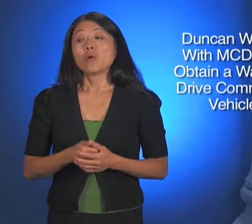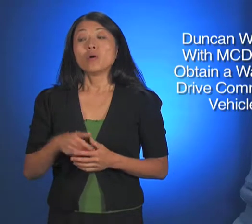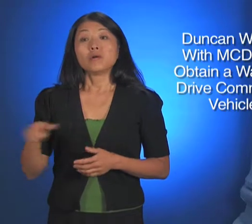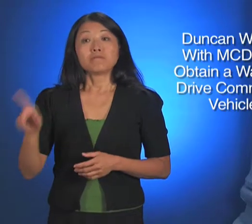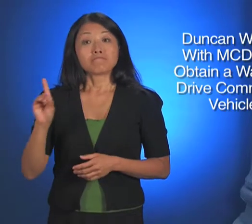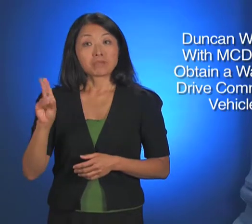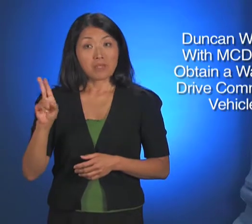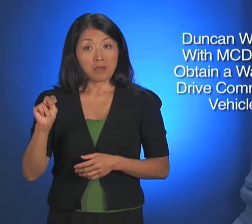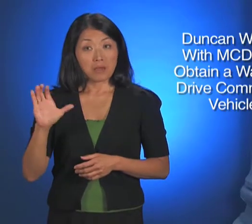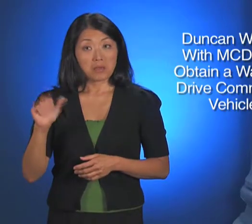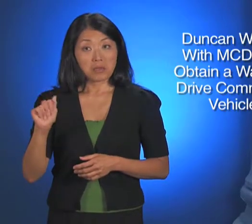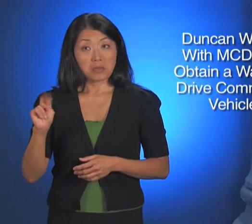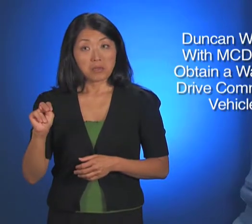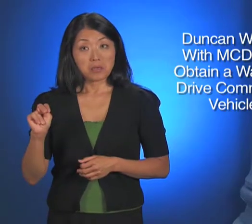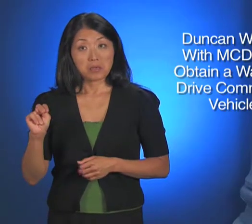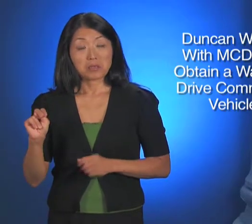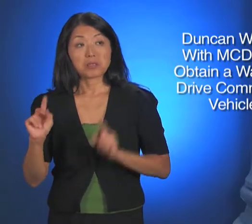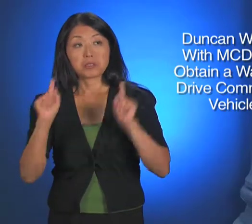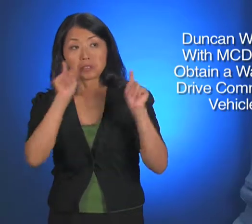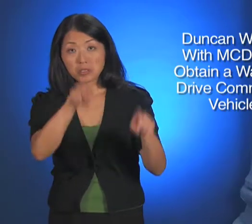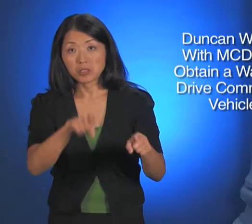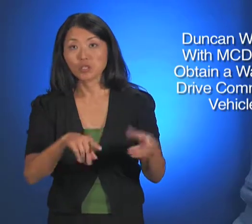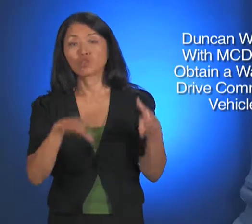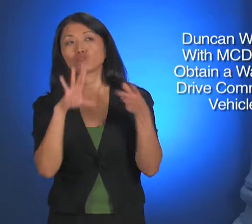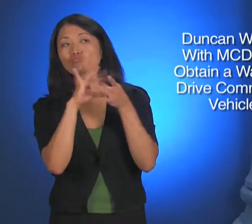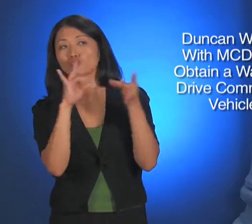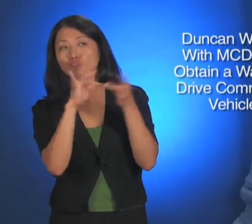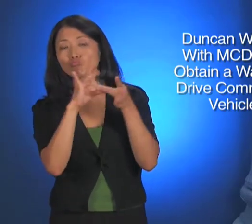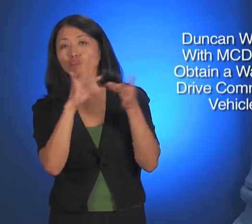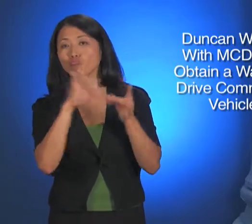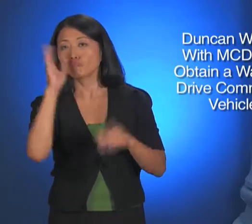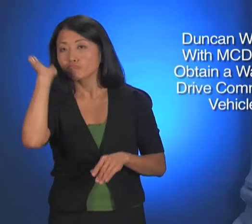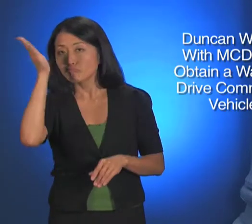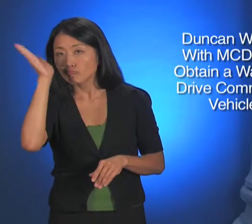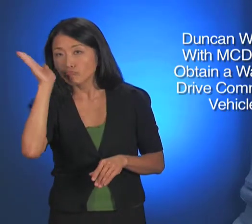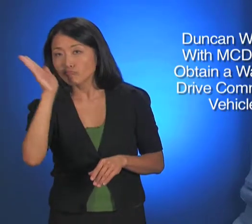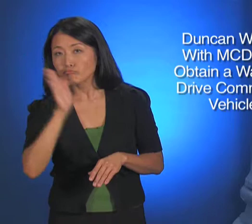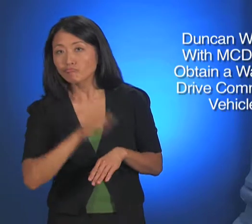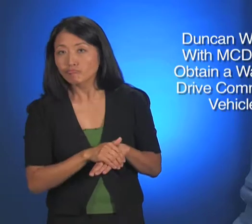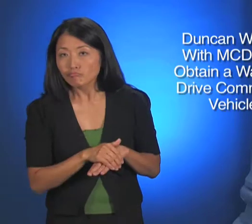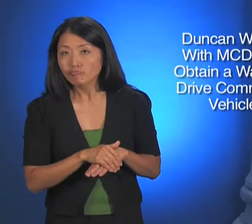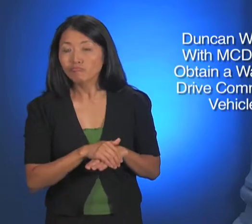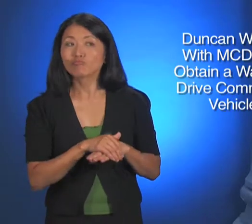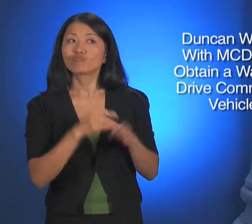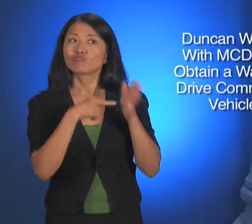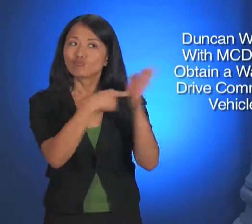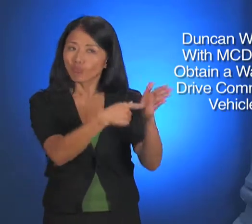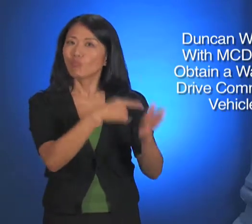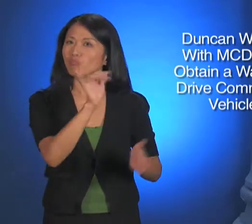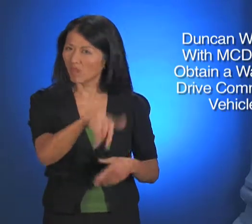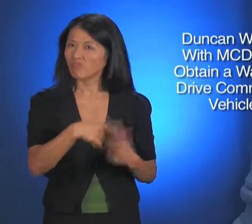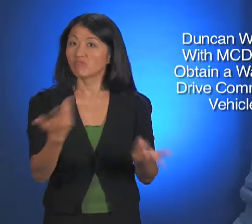Along with Duncan’s testimony, experts demonstrated that deaf drivers